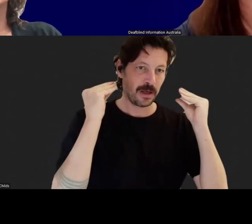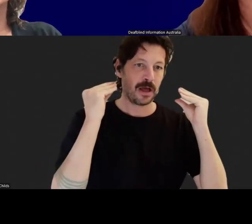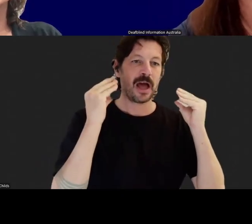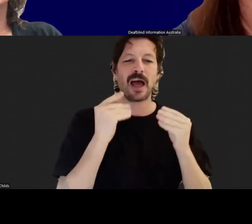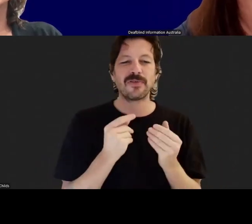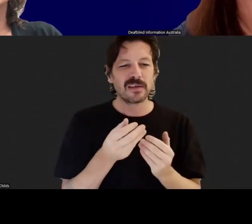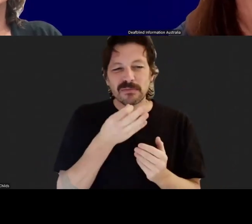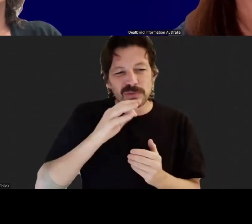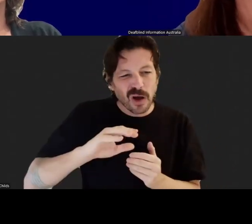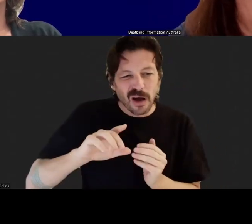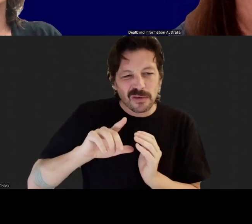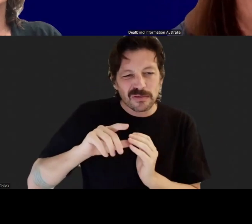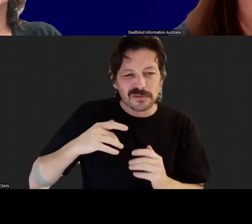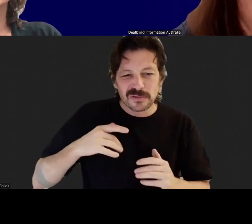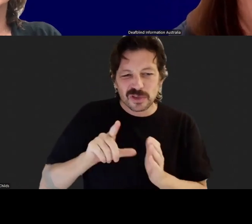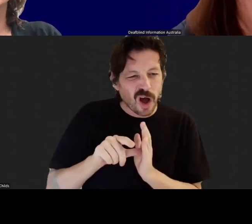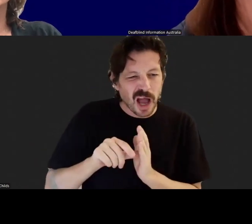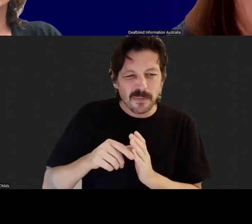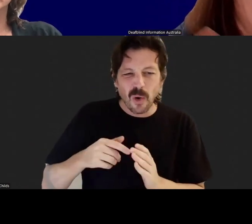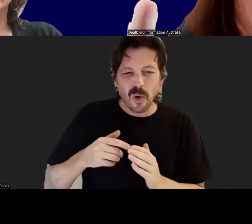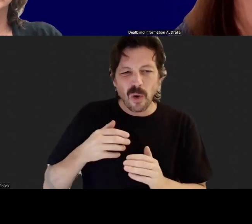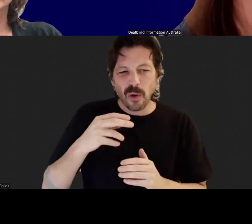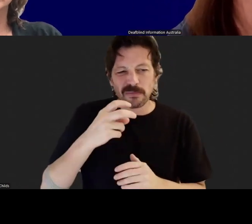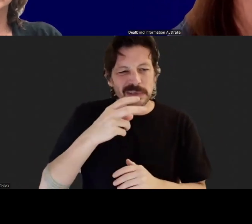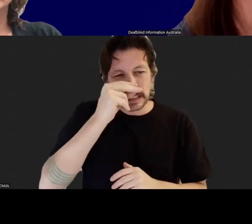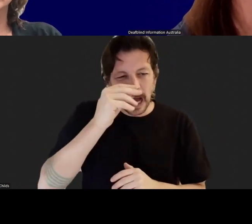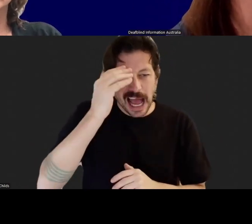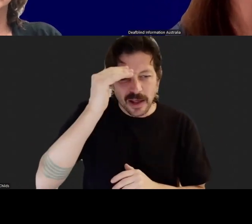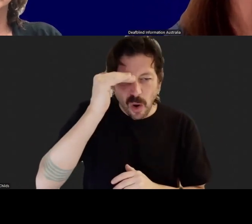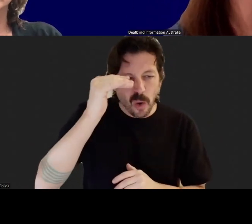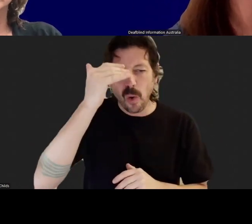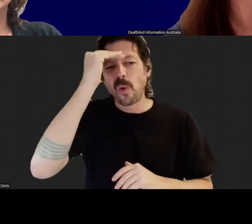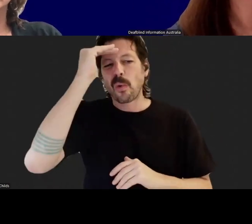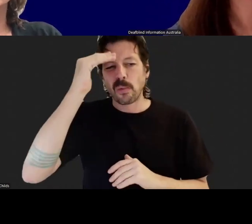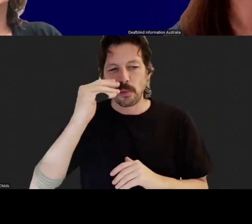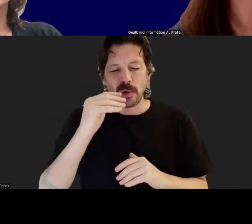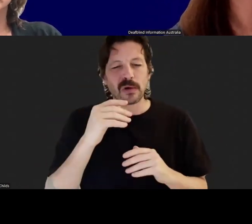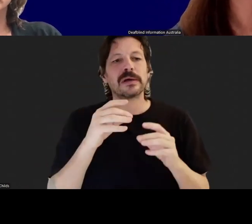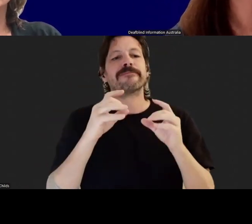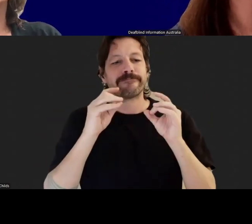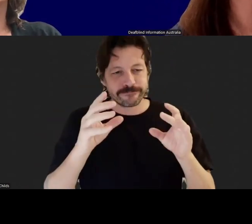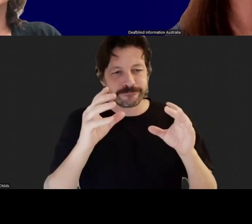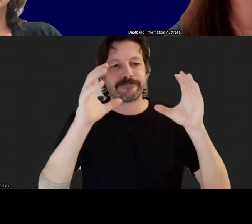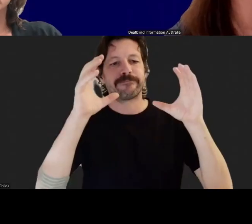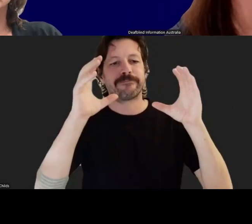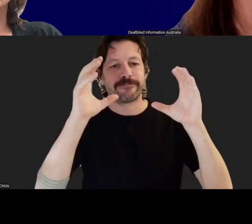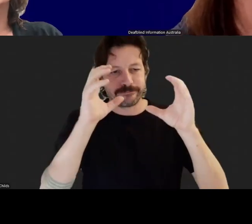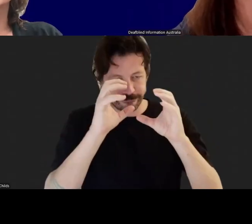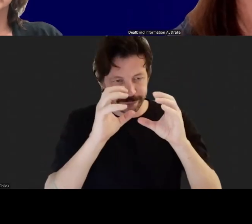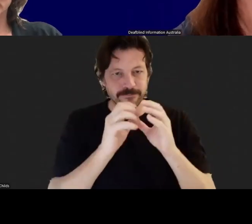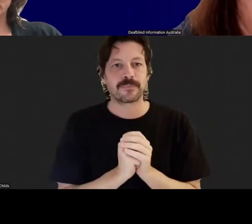early adulthood or their adulthood, they start to lose their vision. What are the best websites for